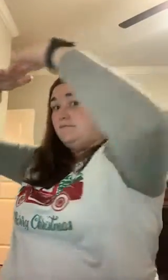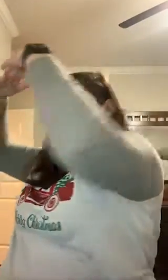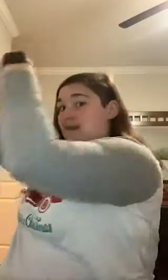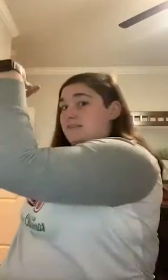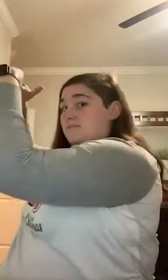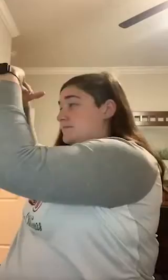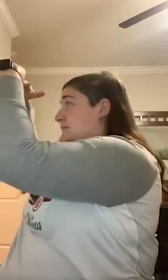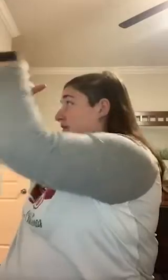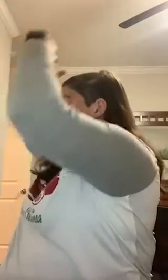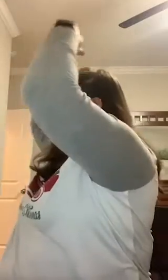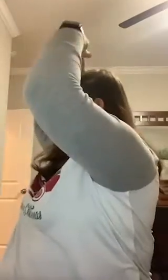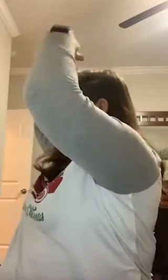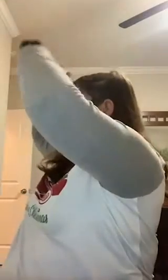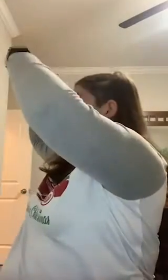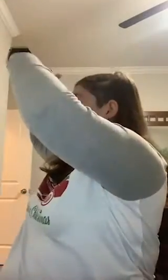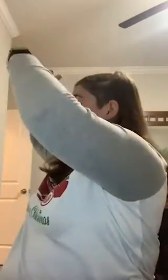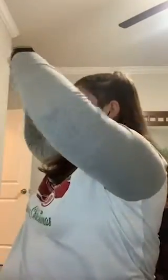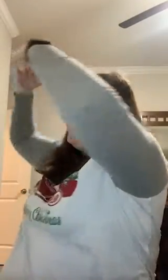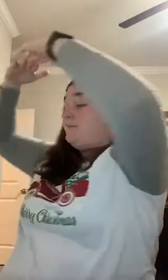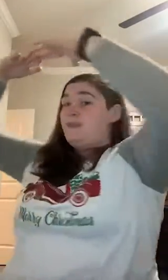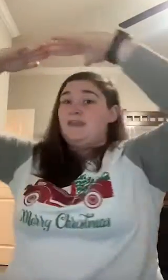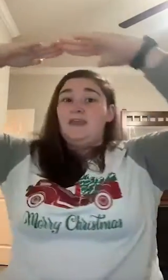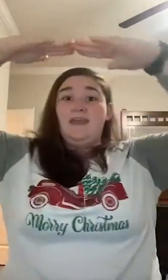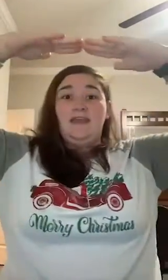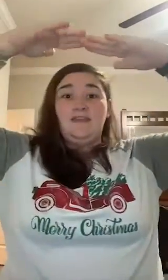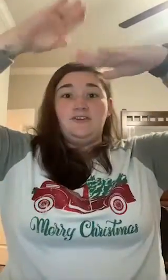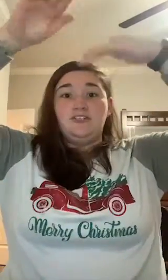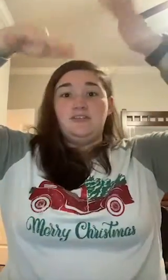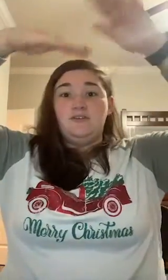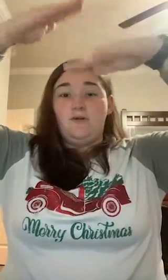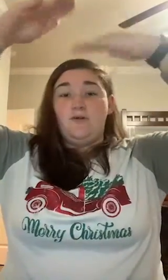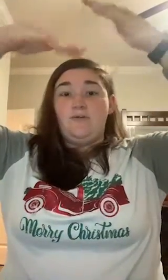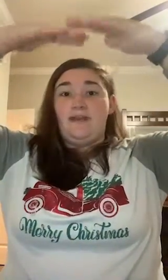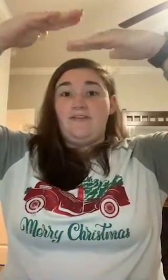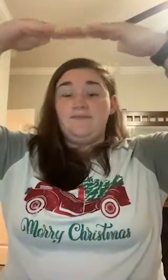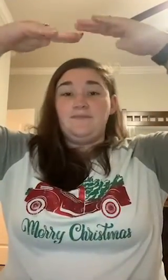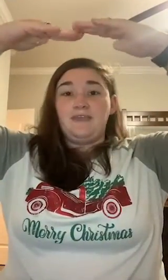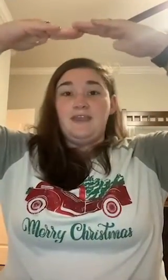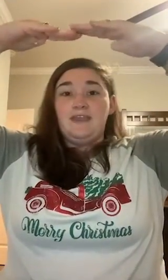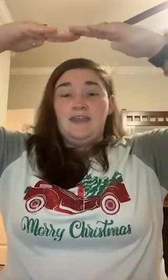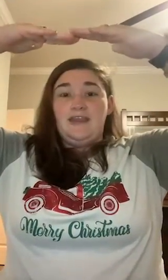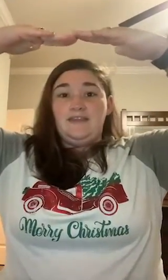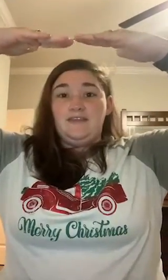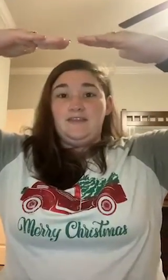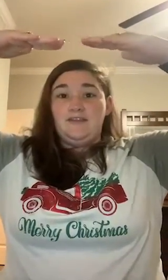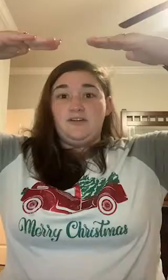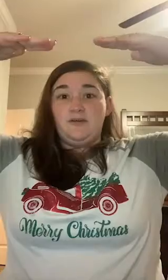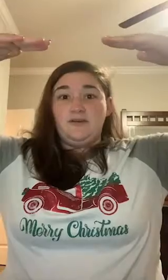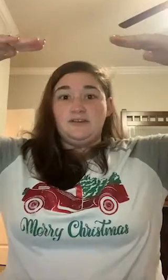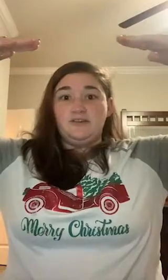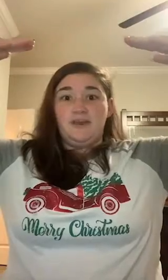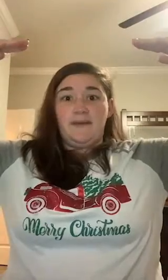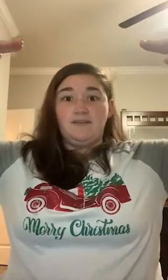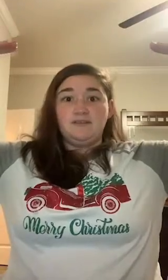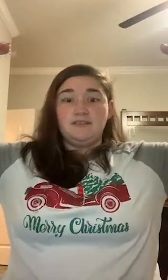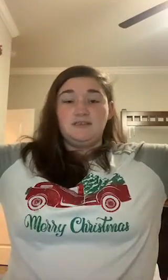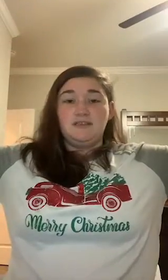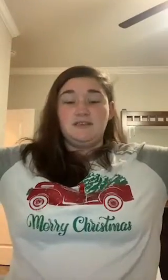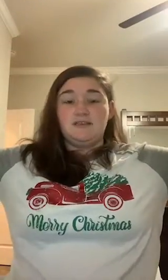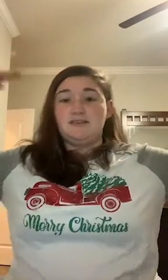like but not above. up here and they're just gonna roll around and then they're going to come out so